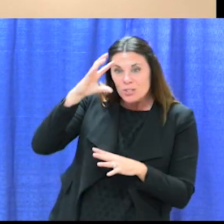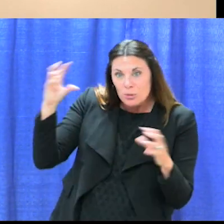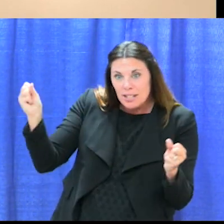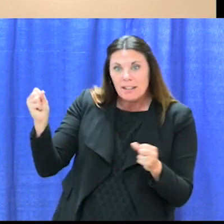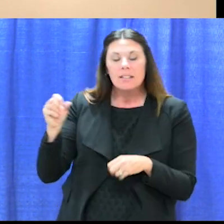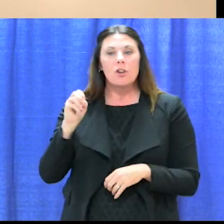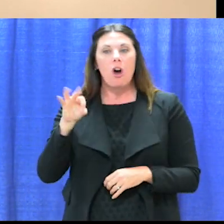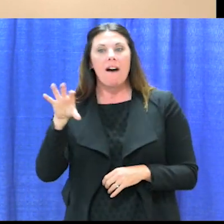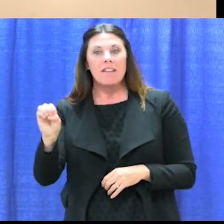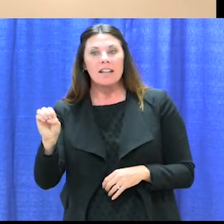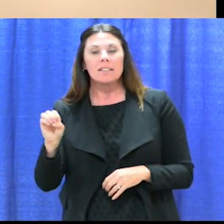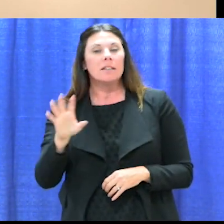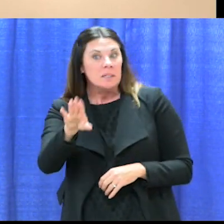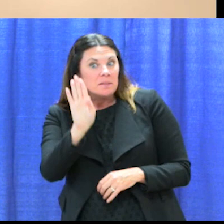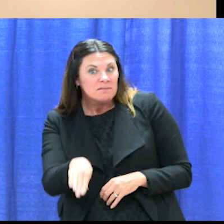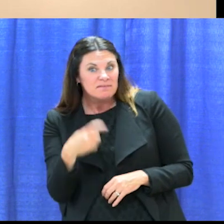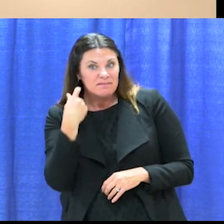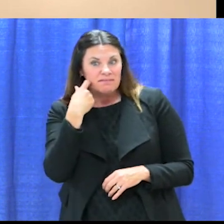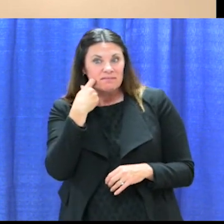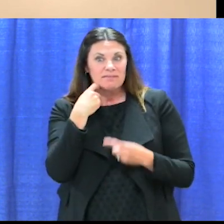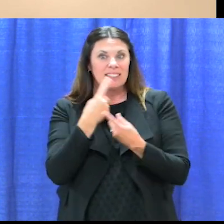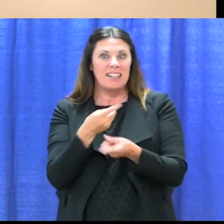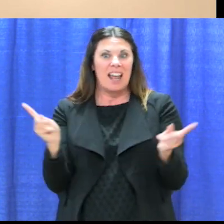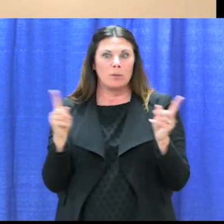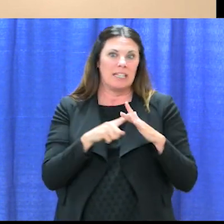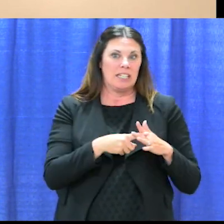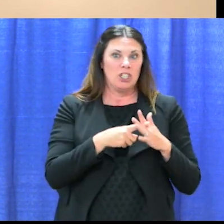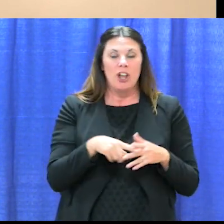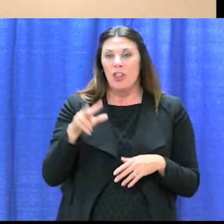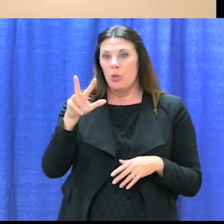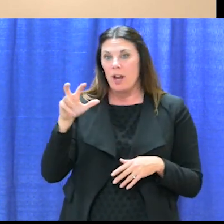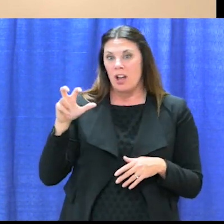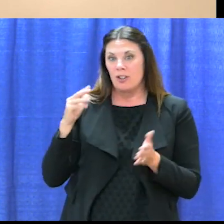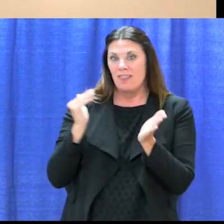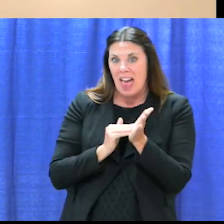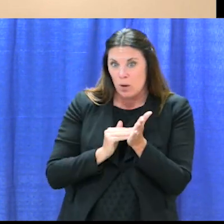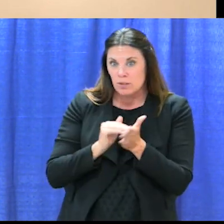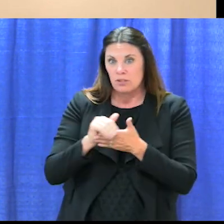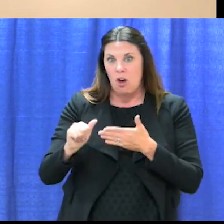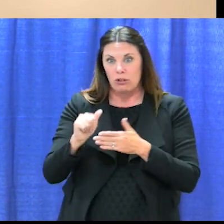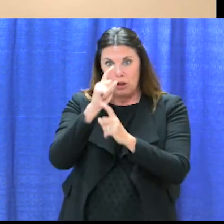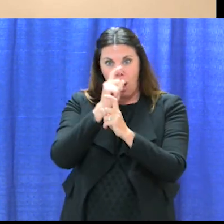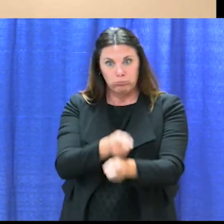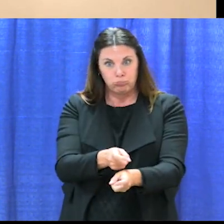We've announced a 300 thousand dollar donation specifically towards Chromebooks.